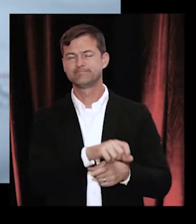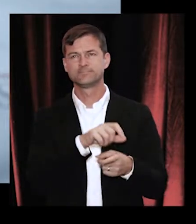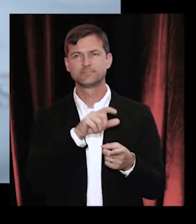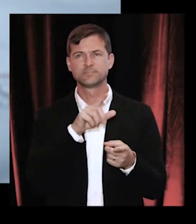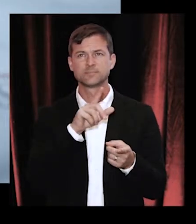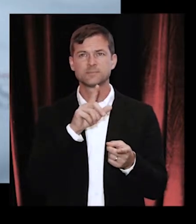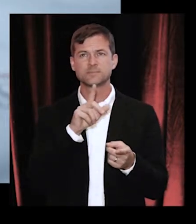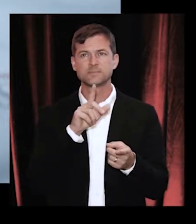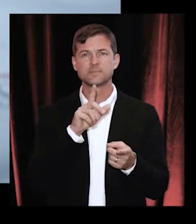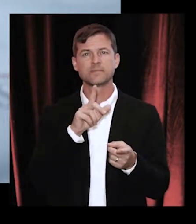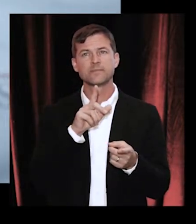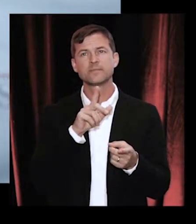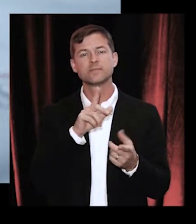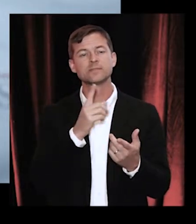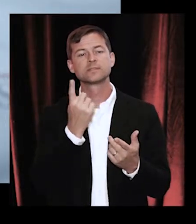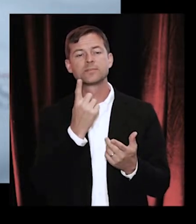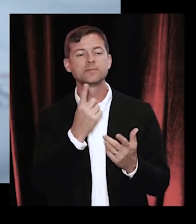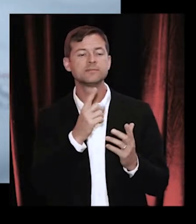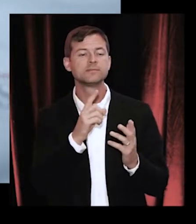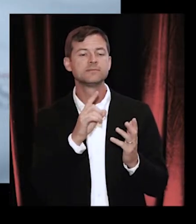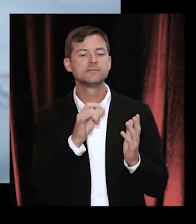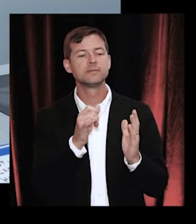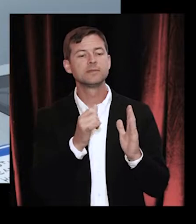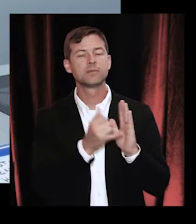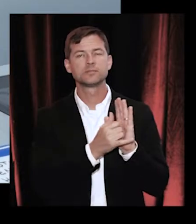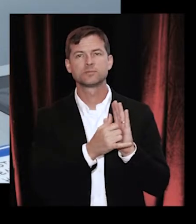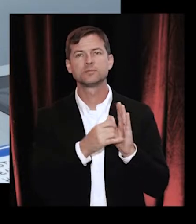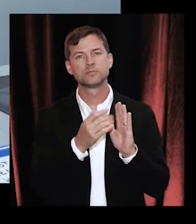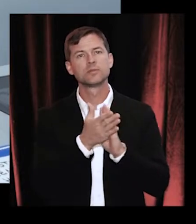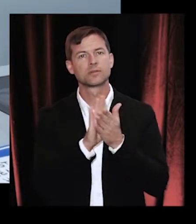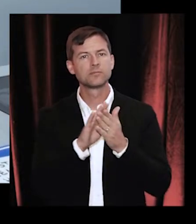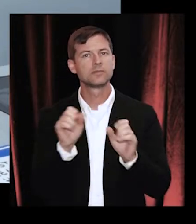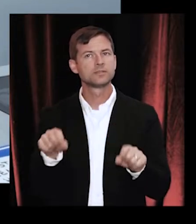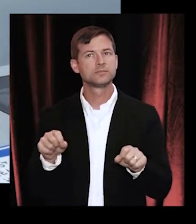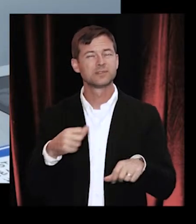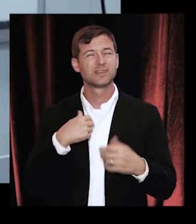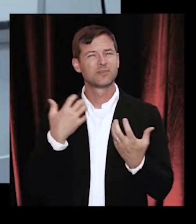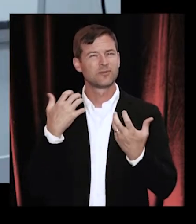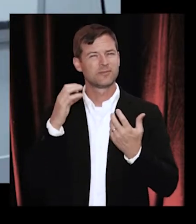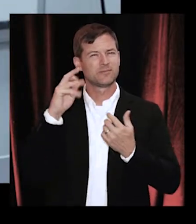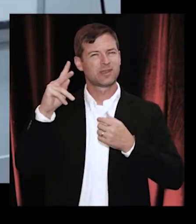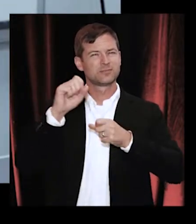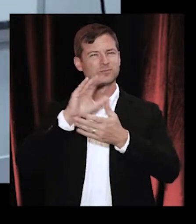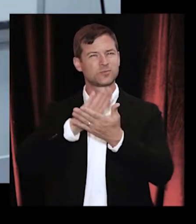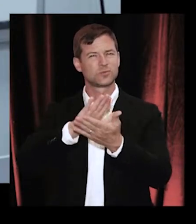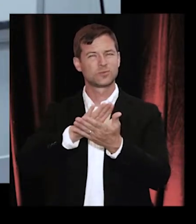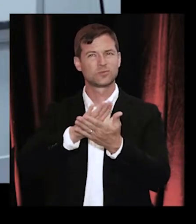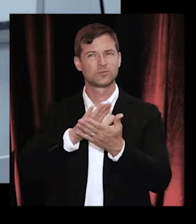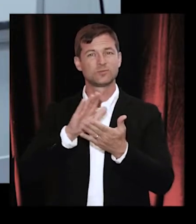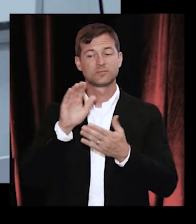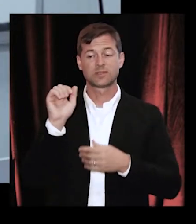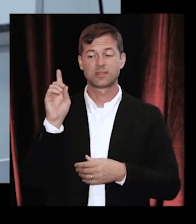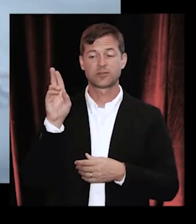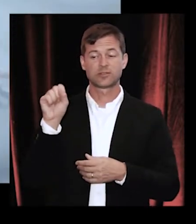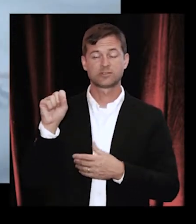turning the "impossible" to "I'm possible". I wanted to go back to school with ADRS sponsorship